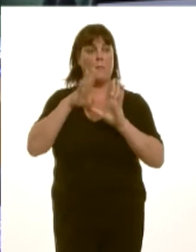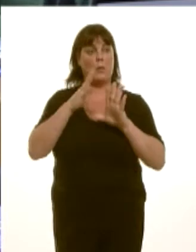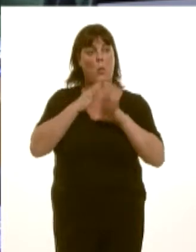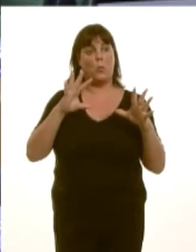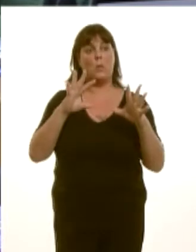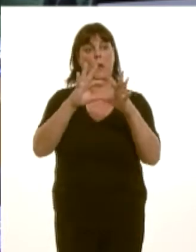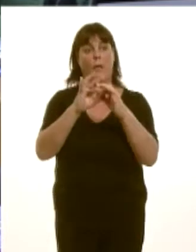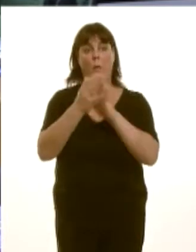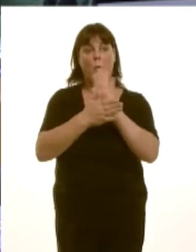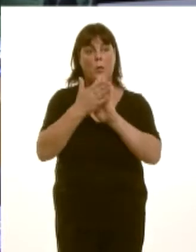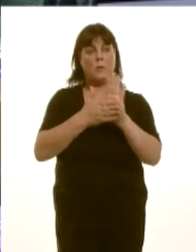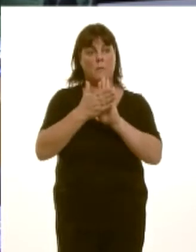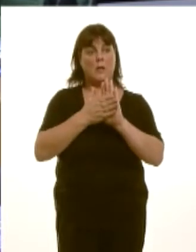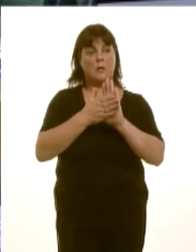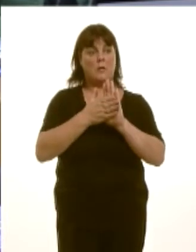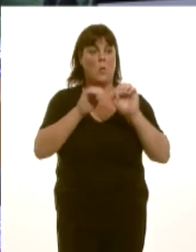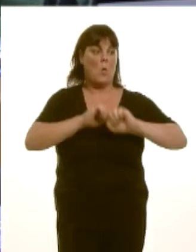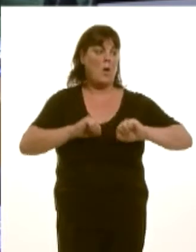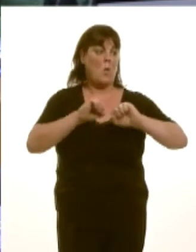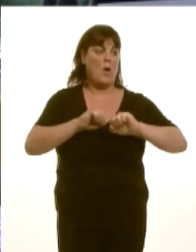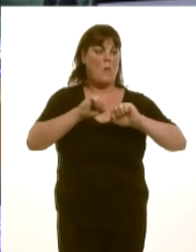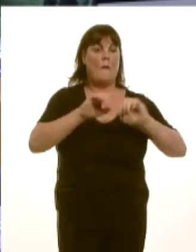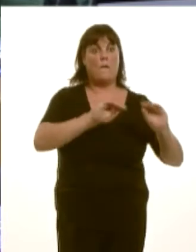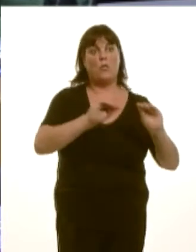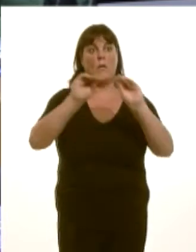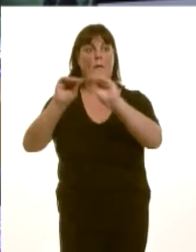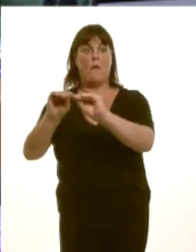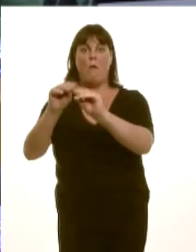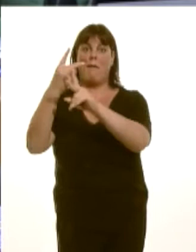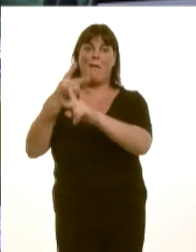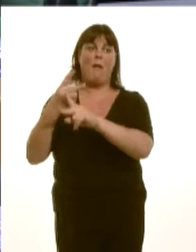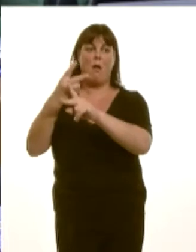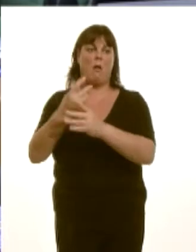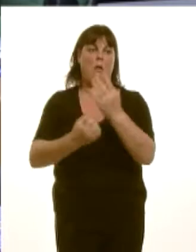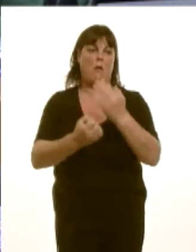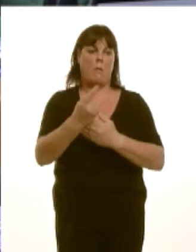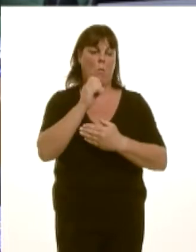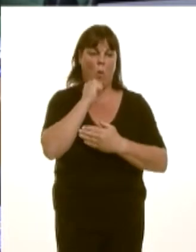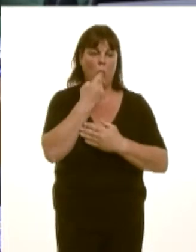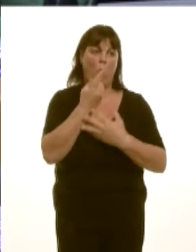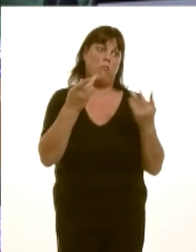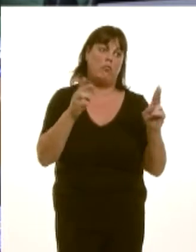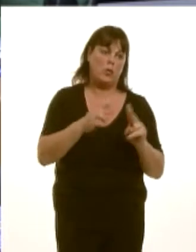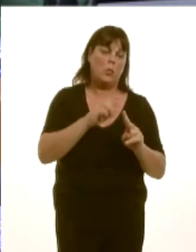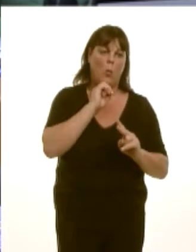number of delayed transfers of care, and we expect, as that Act is rolled out, to see that number decreasing even further.